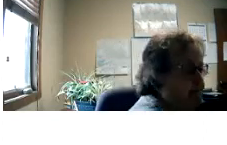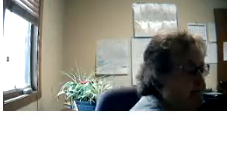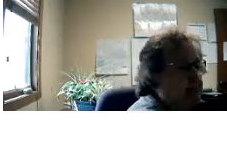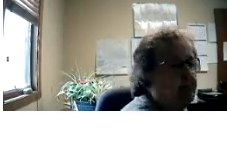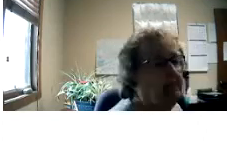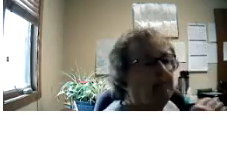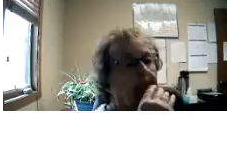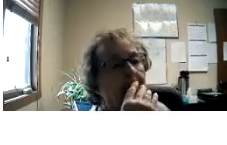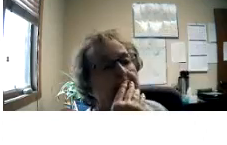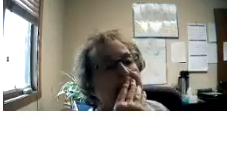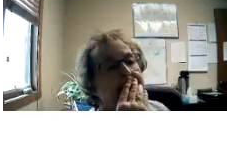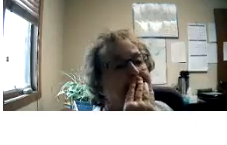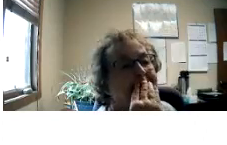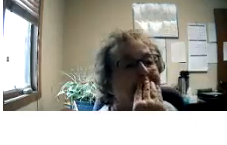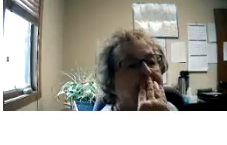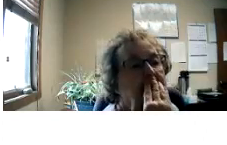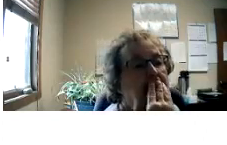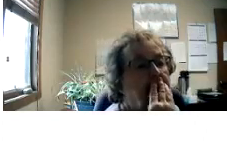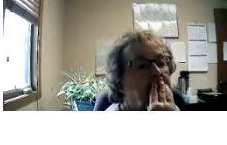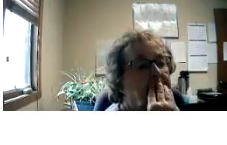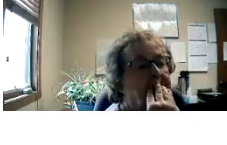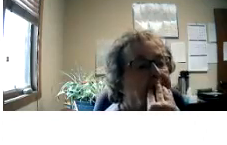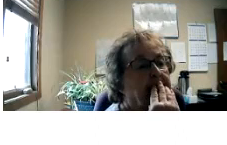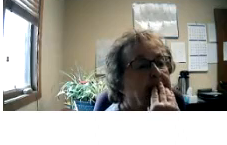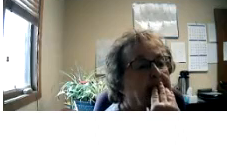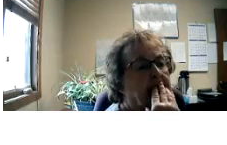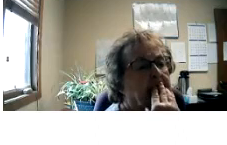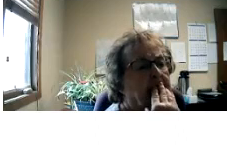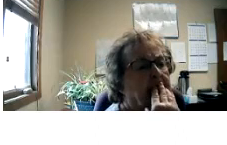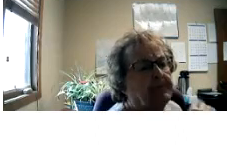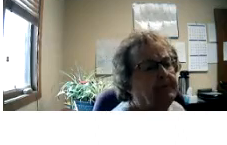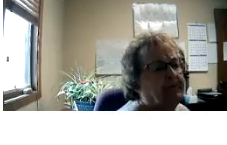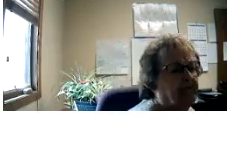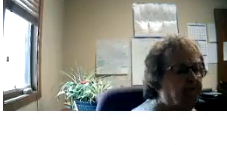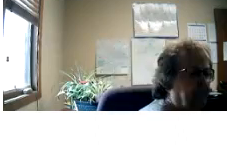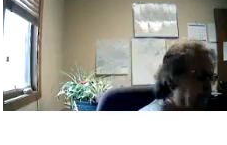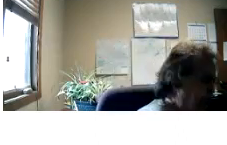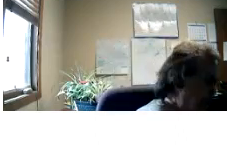You also need to make sure your staff are trained in emergency use of manual restraints if your agency allows that,